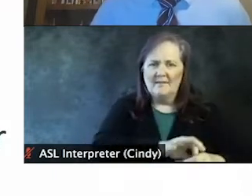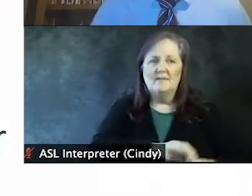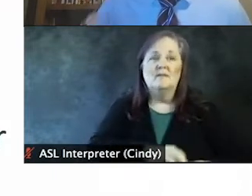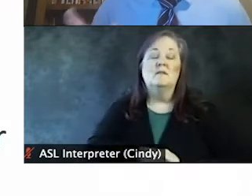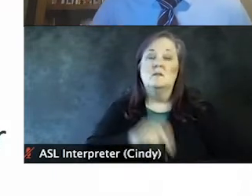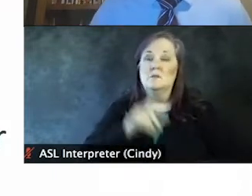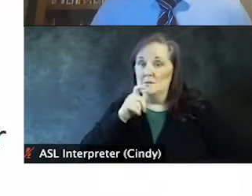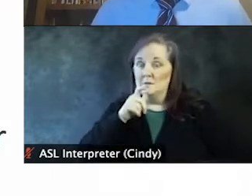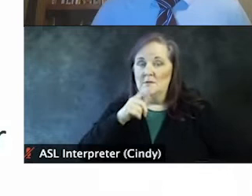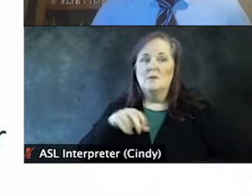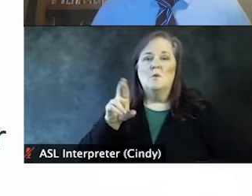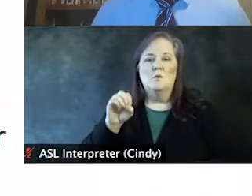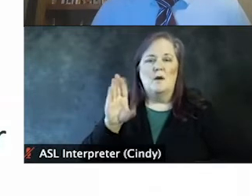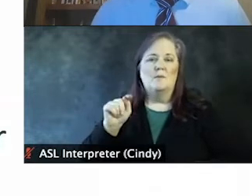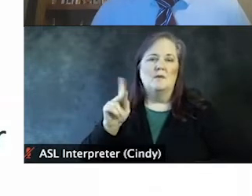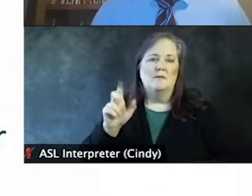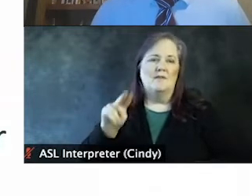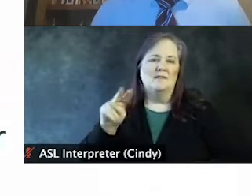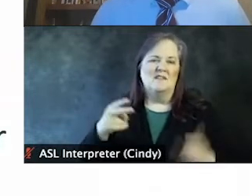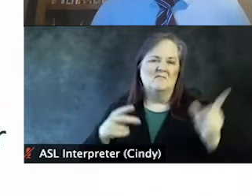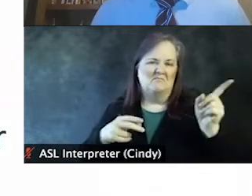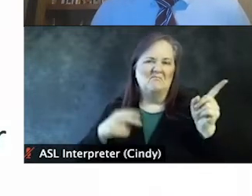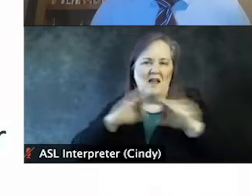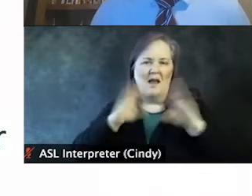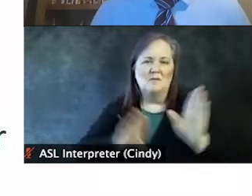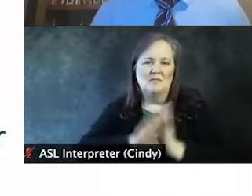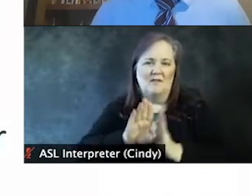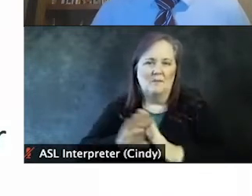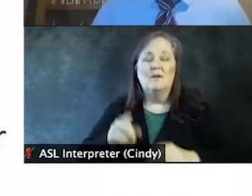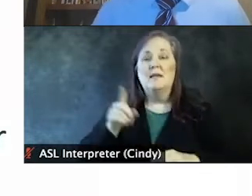So the fiscal impact on the state would be delayed for a few years after it, were the measure to be enacted.